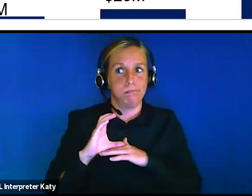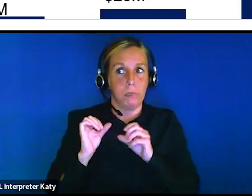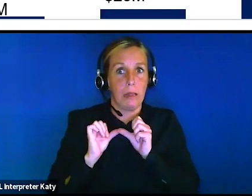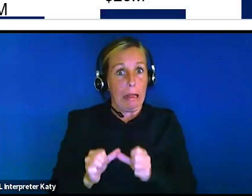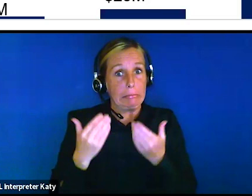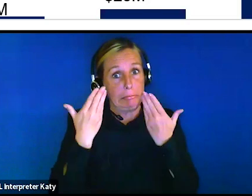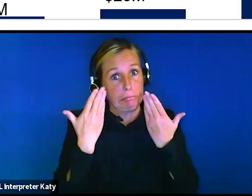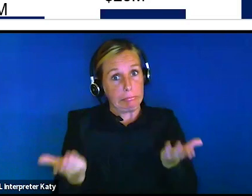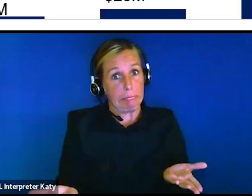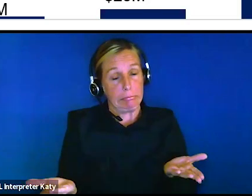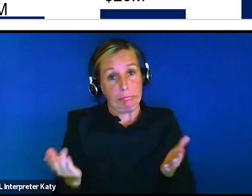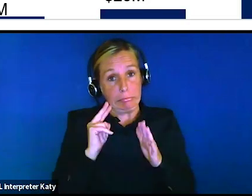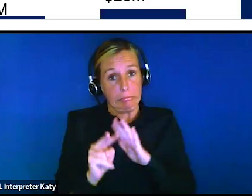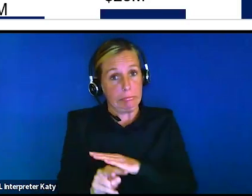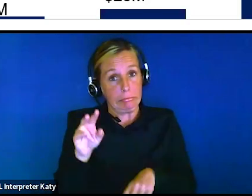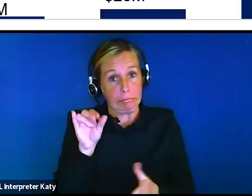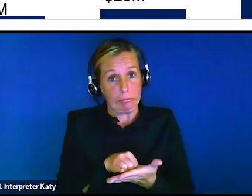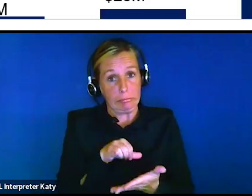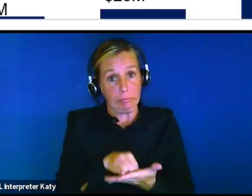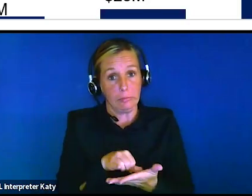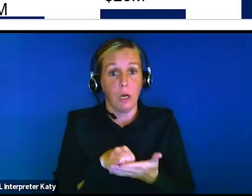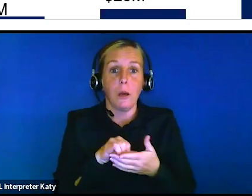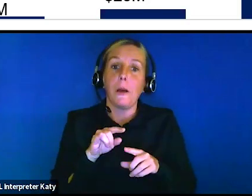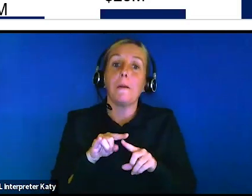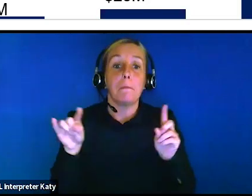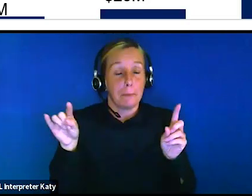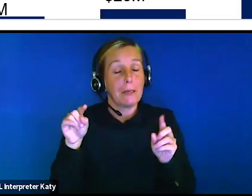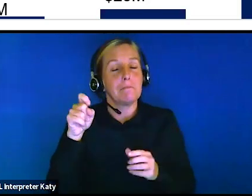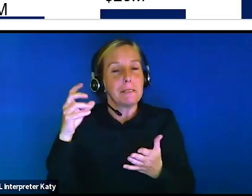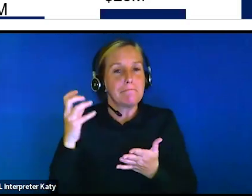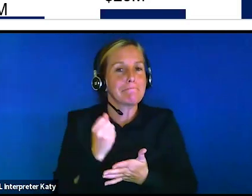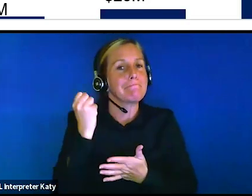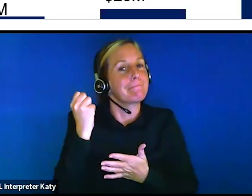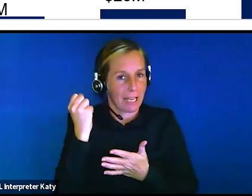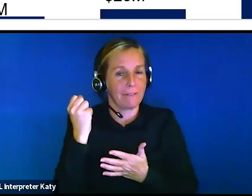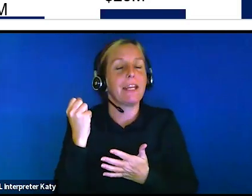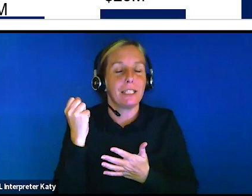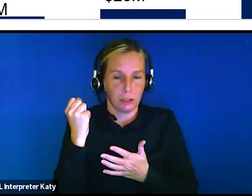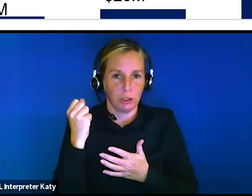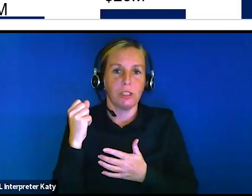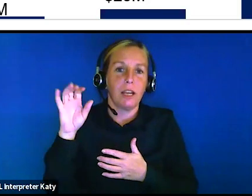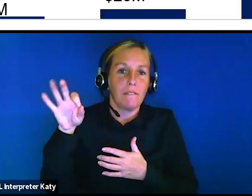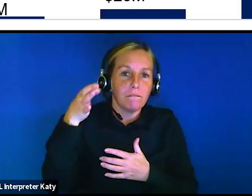we have to take advantage of these moments in the time that we are in. This is a federal/state partnership.